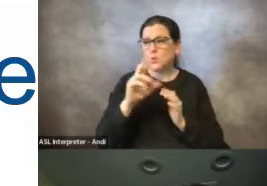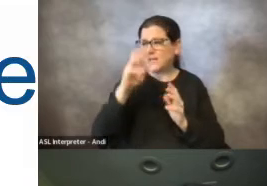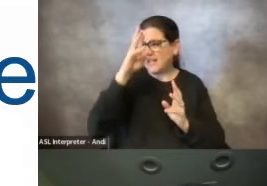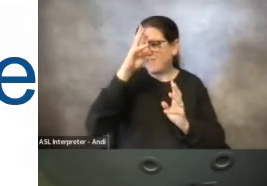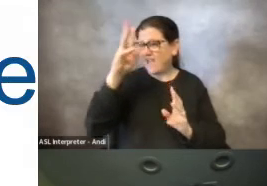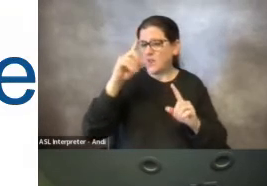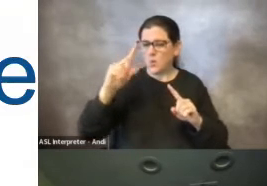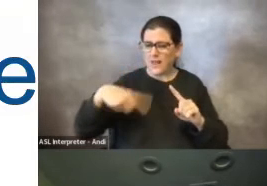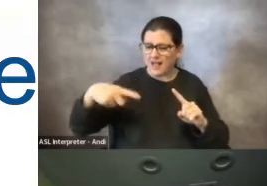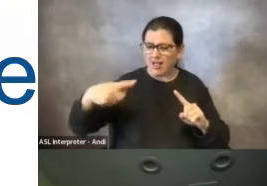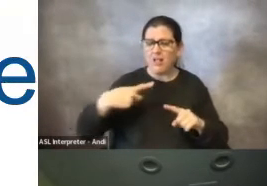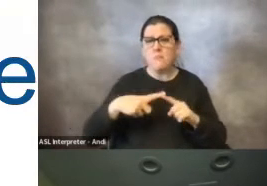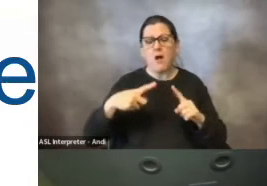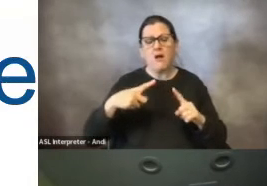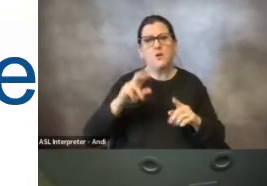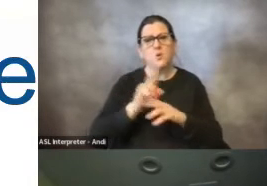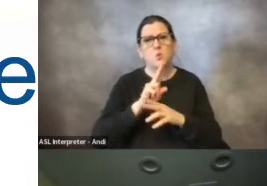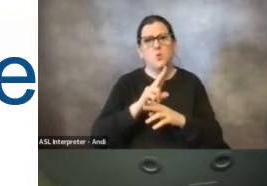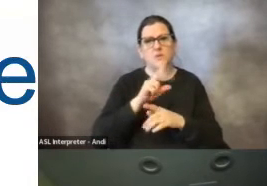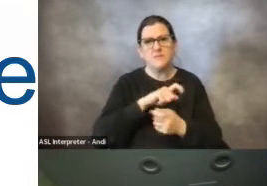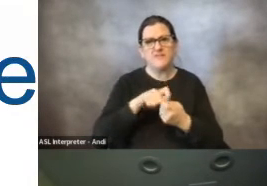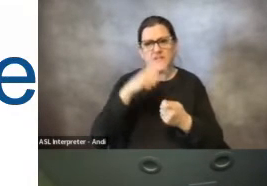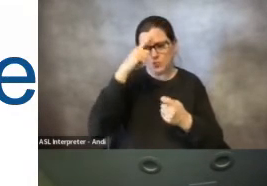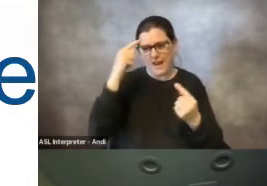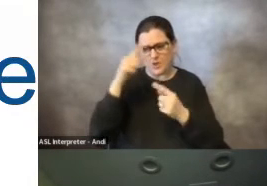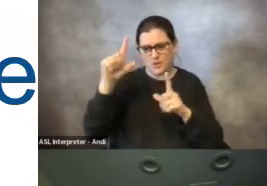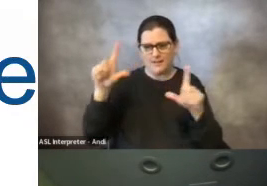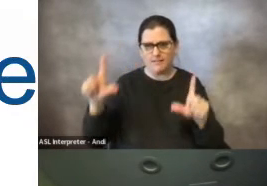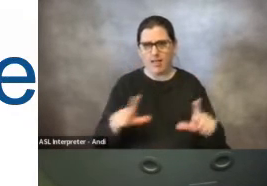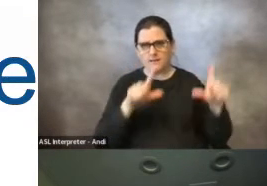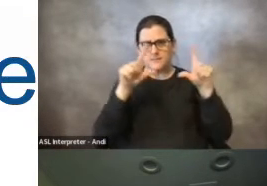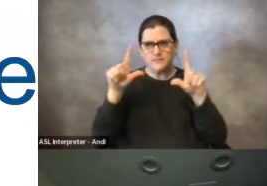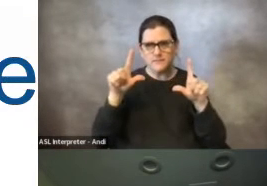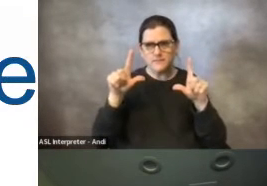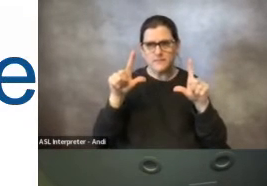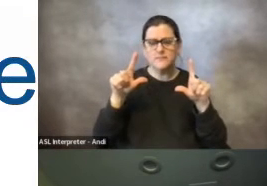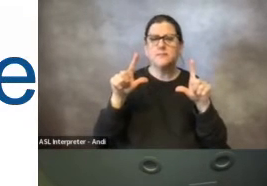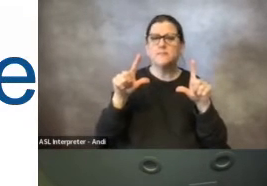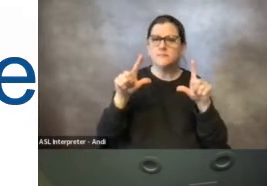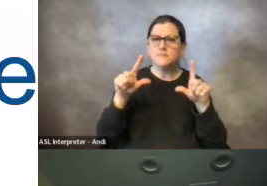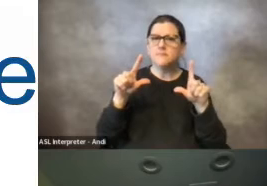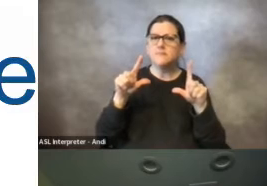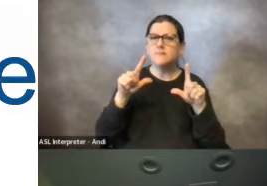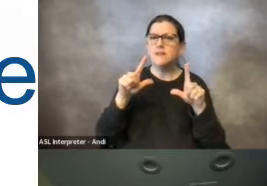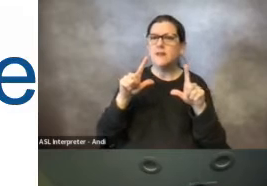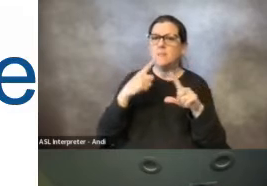injury informed lens. And to add on to that, you know, it's, you know, like I said, flooding,